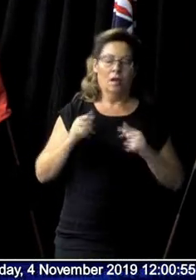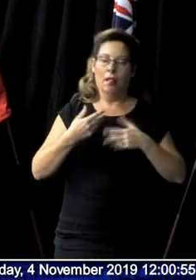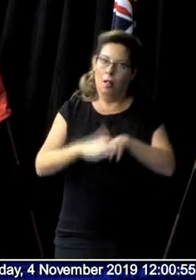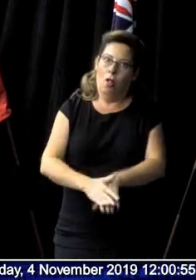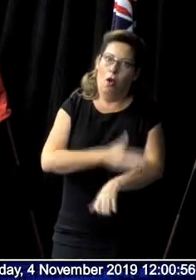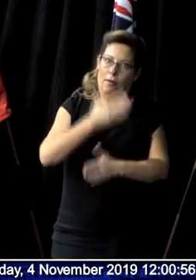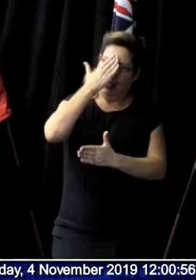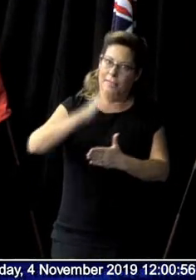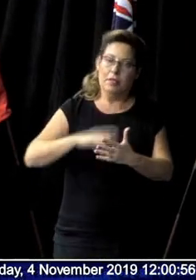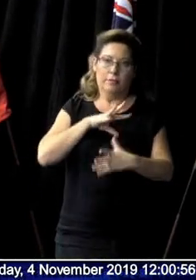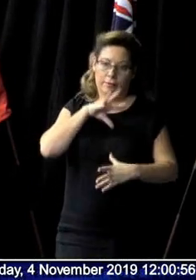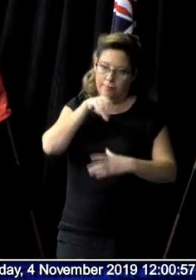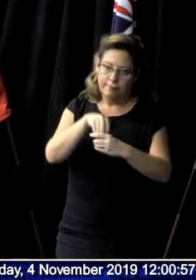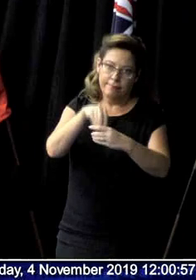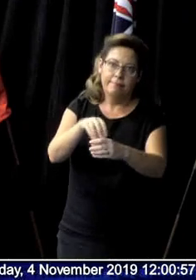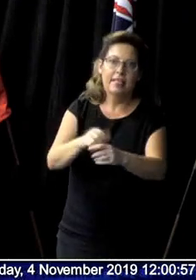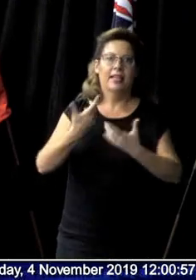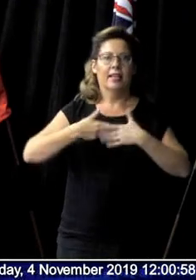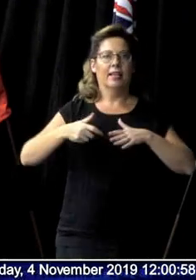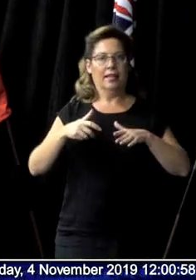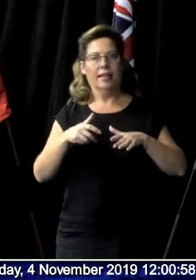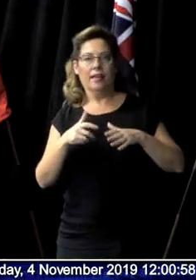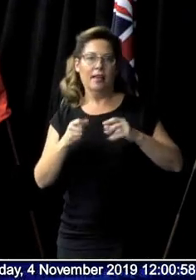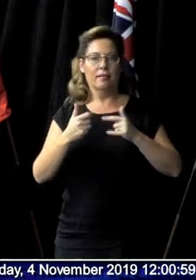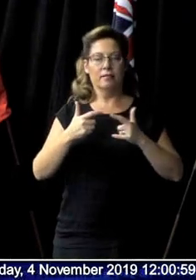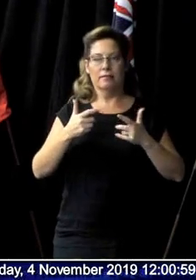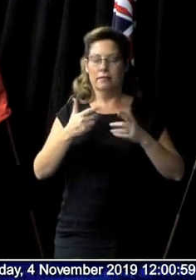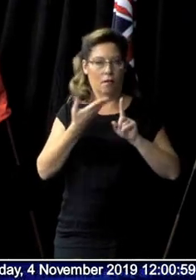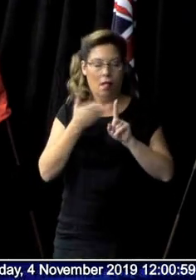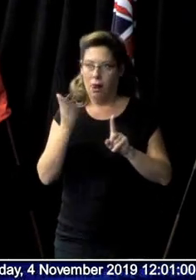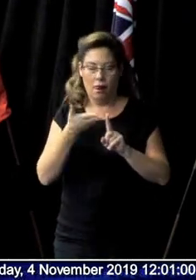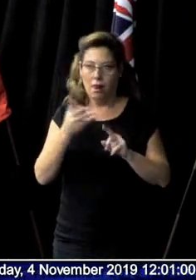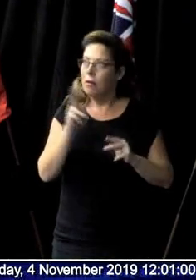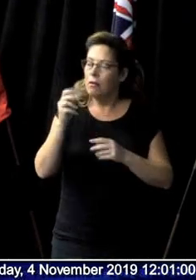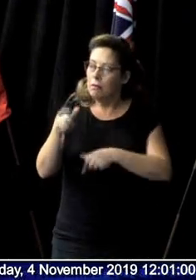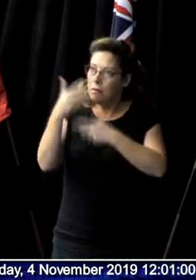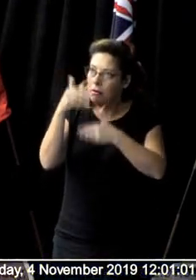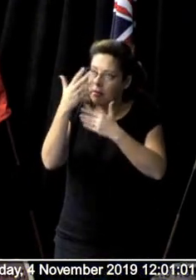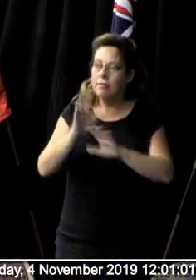of being distracted – I’m an expert at being distracted. Yes, Dr Mellifont. DR MELLIFONT: Thank you.